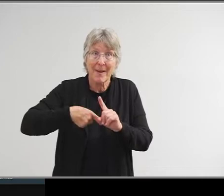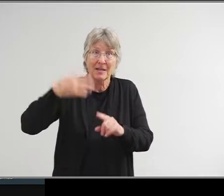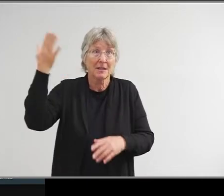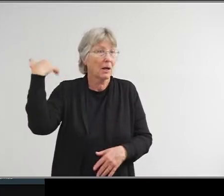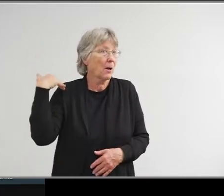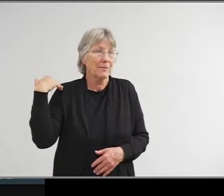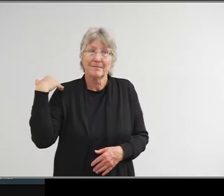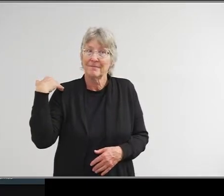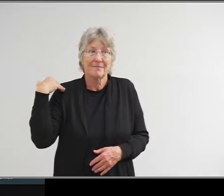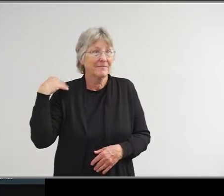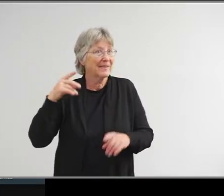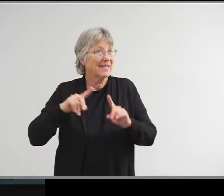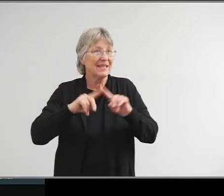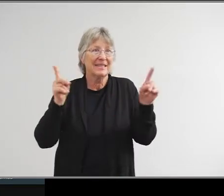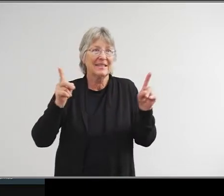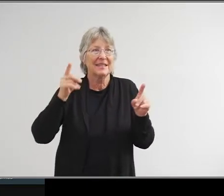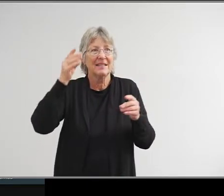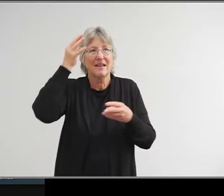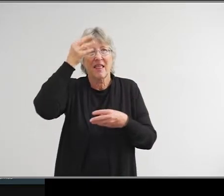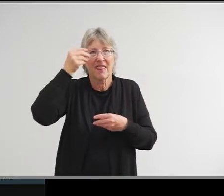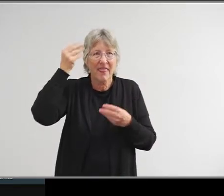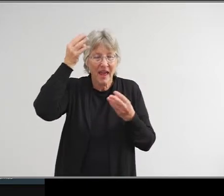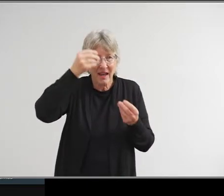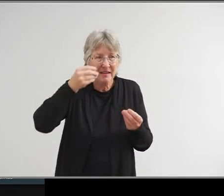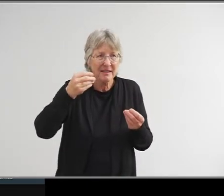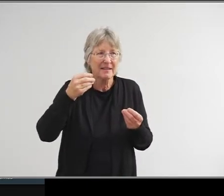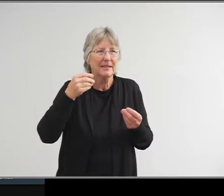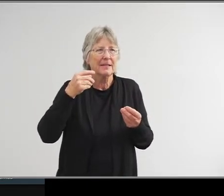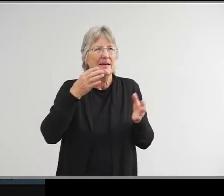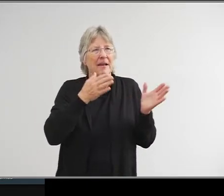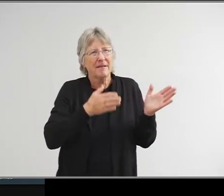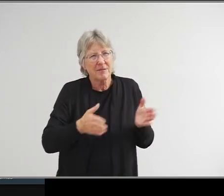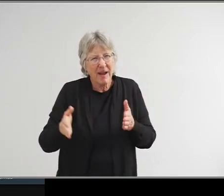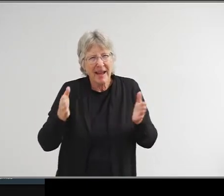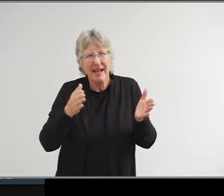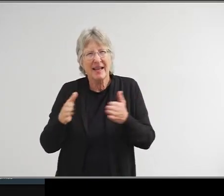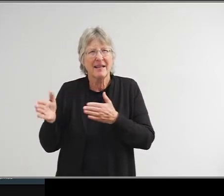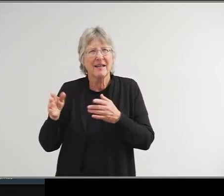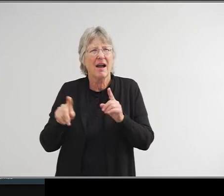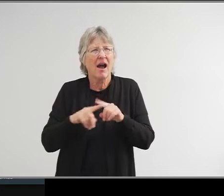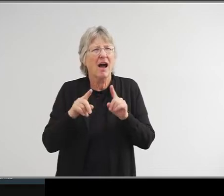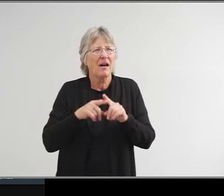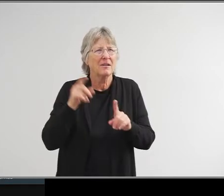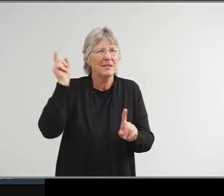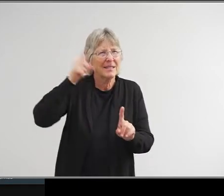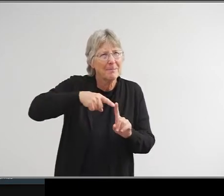And that thoughtfulness and strategic thinking but also concrete steps have to be taken.